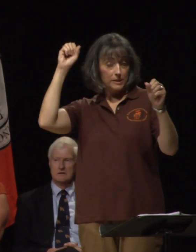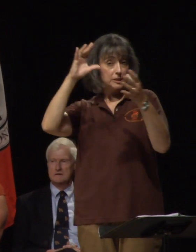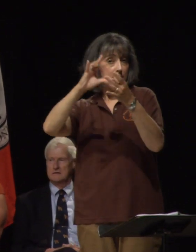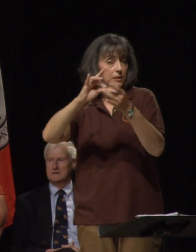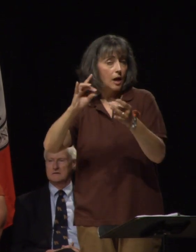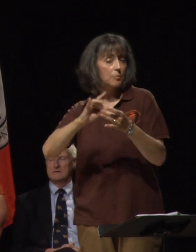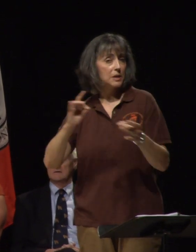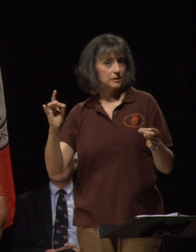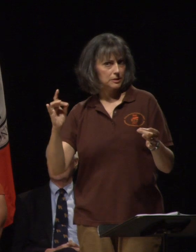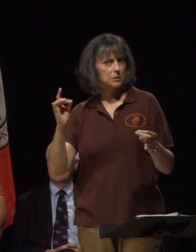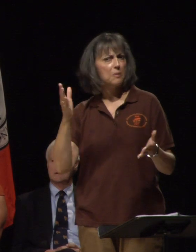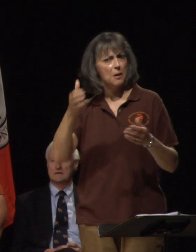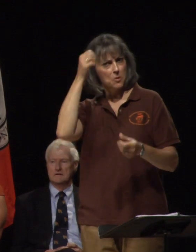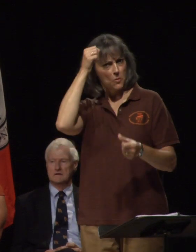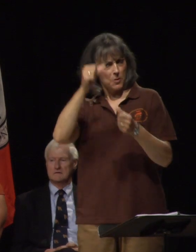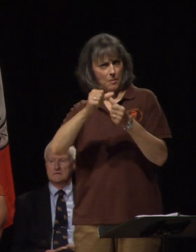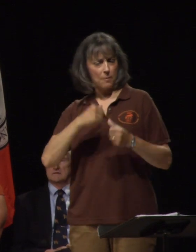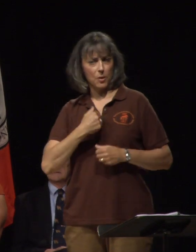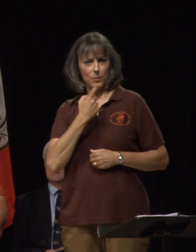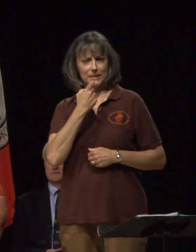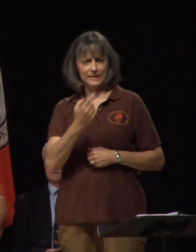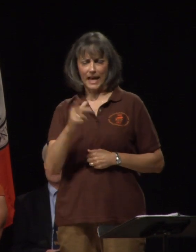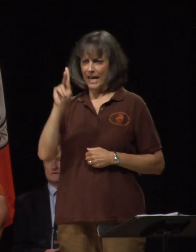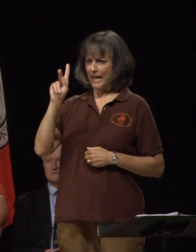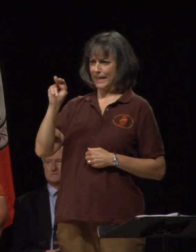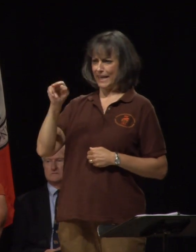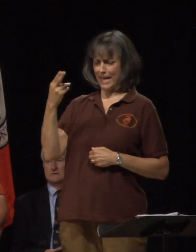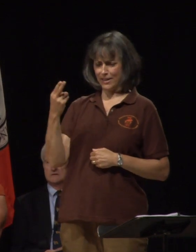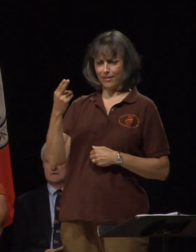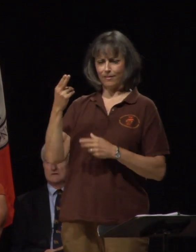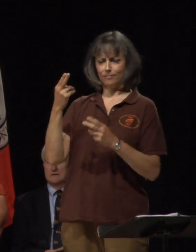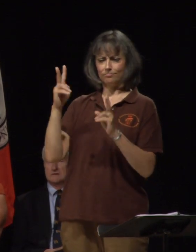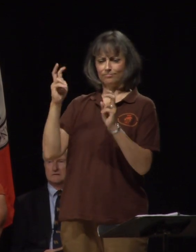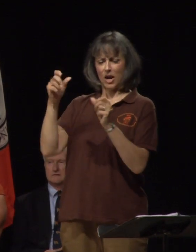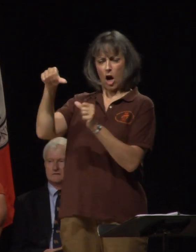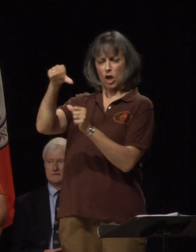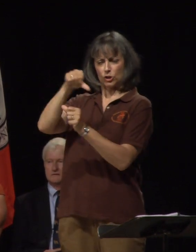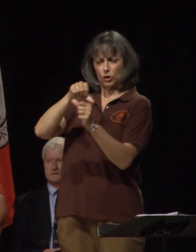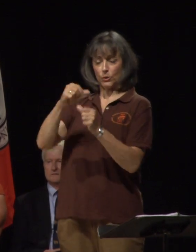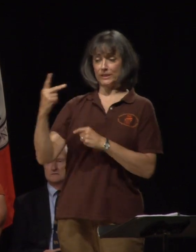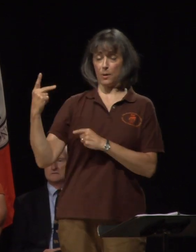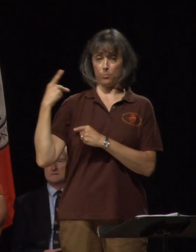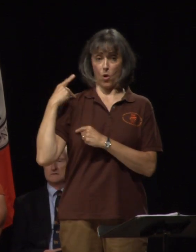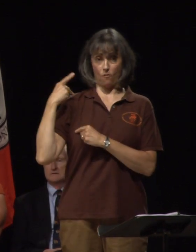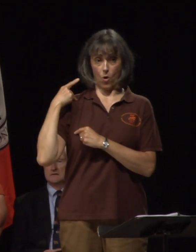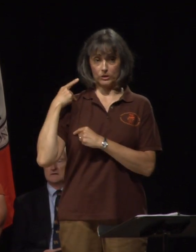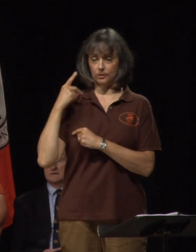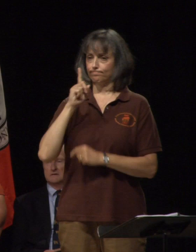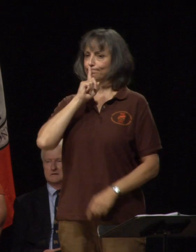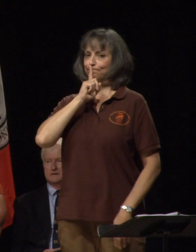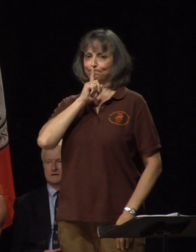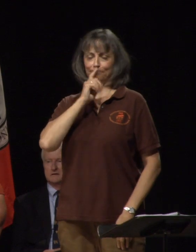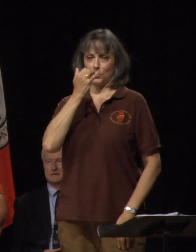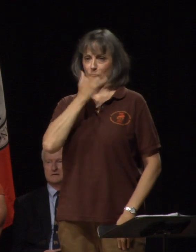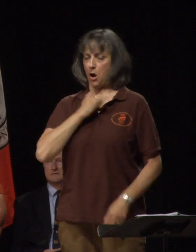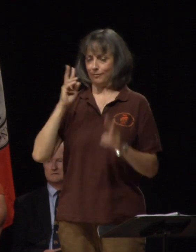MIGHT HAVE HEARD ME SAY CALL KEITH THE ASSOCIATE PROVOST, I INADVERTENTLY INTRODUCED HIM AS THAT. OF COURSE, THAT WAS